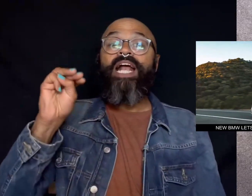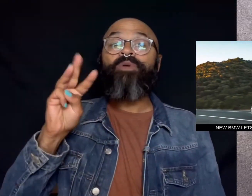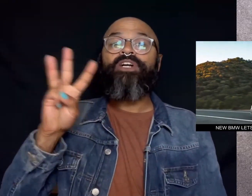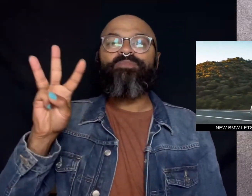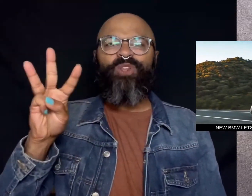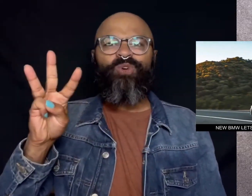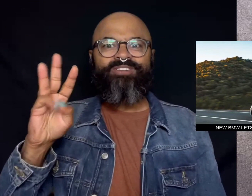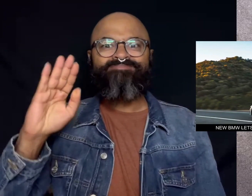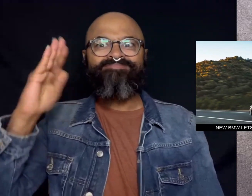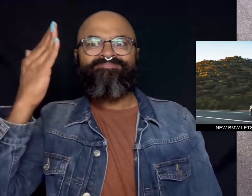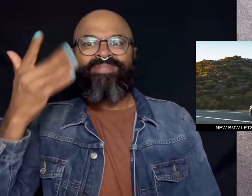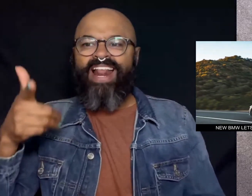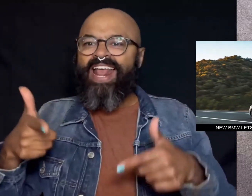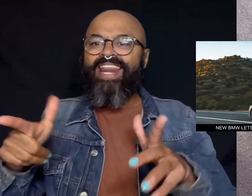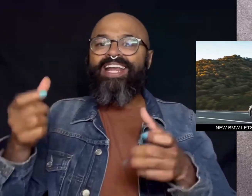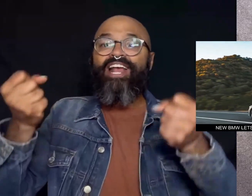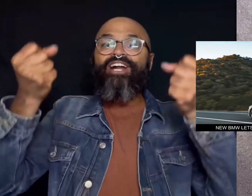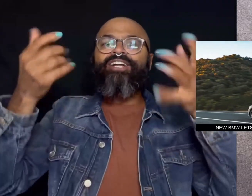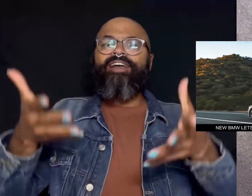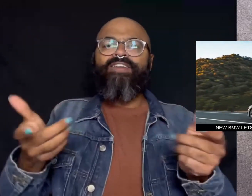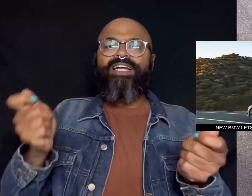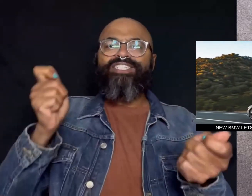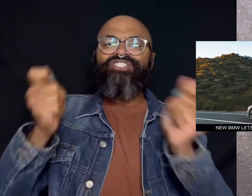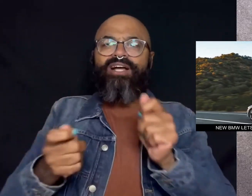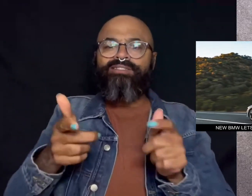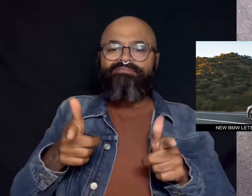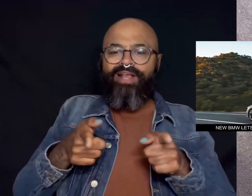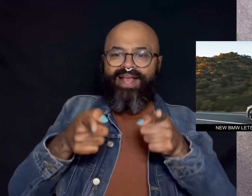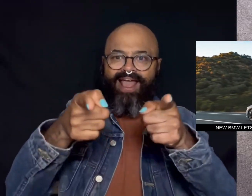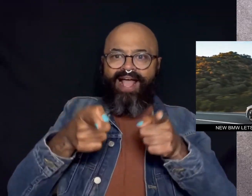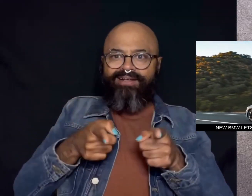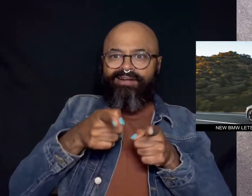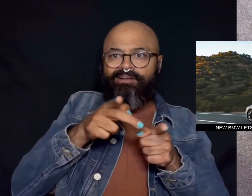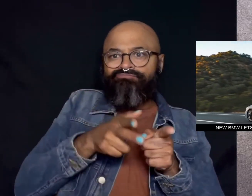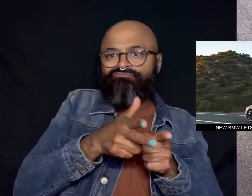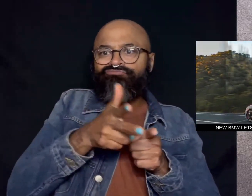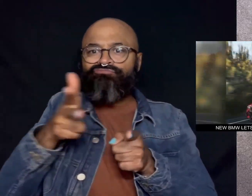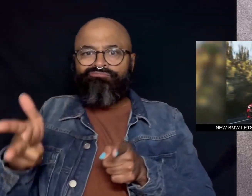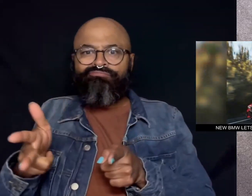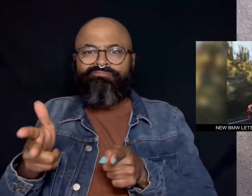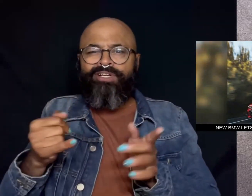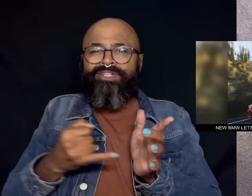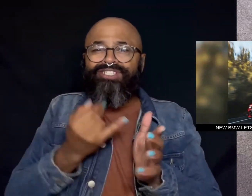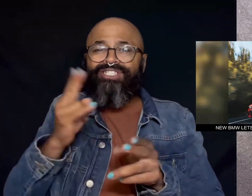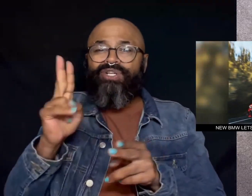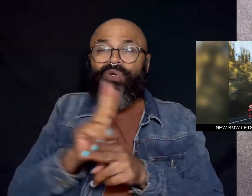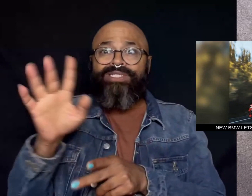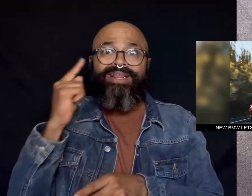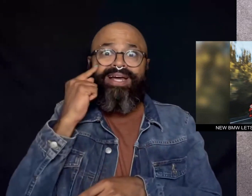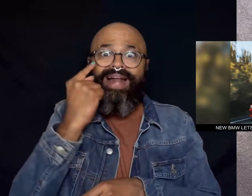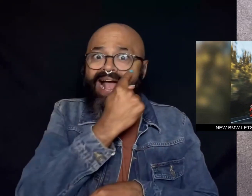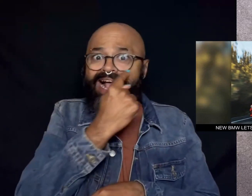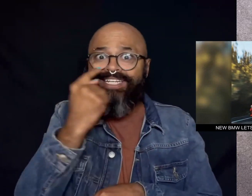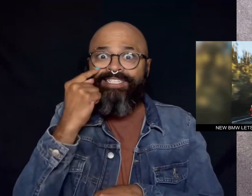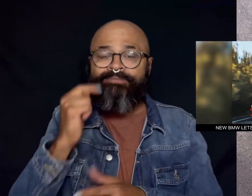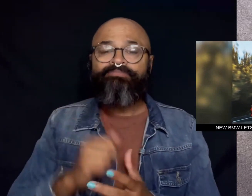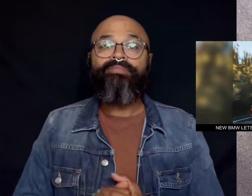The newest B M W will apparently let drivers change lanes just by using their eyes.